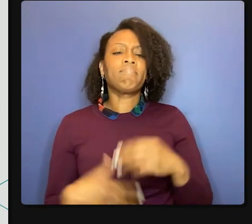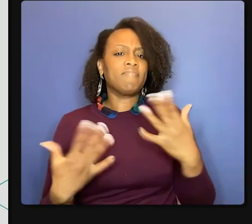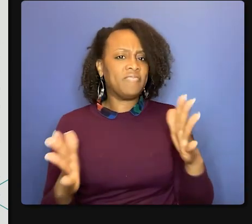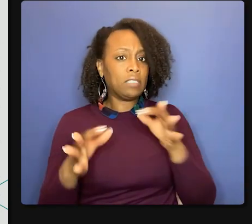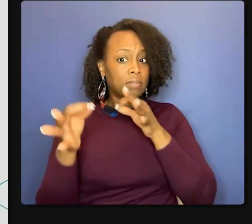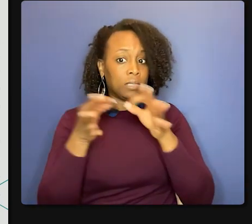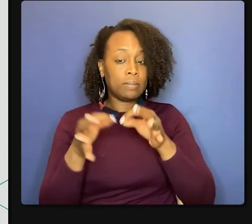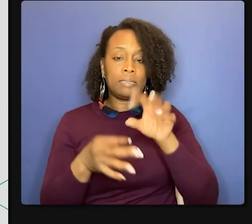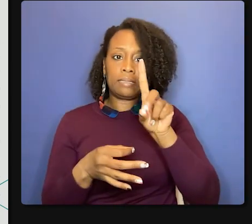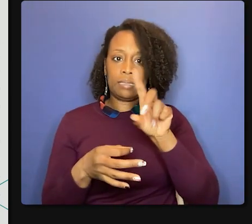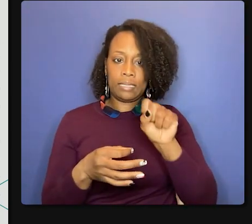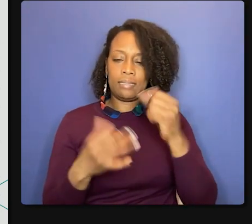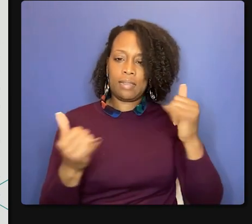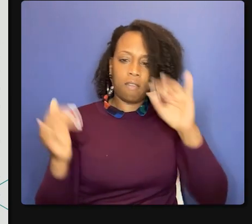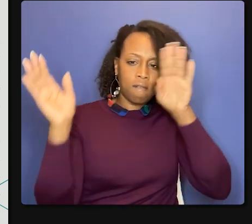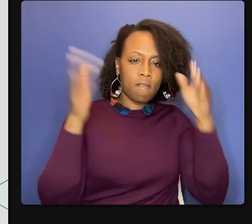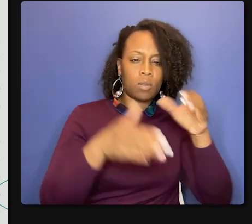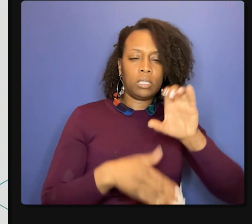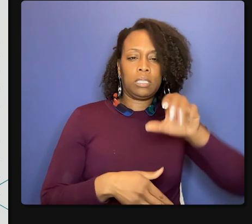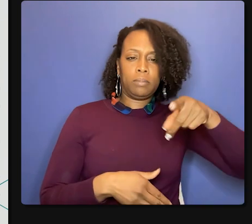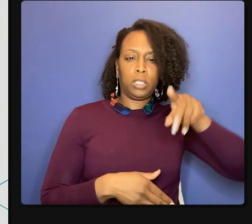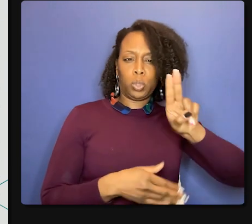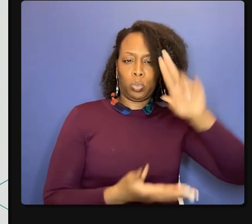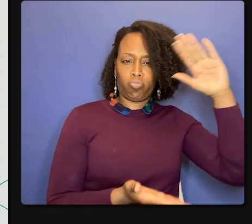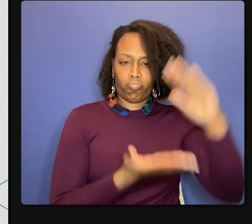Let's talk about that CPU reduction that I referred to there.